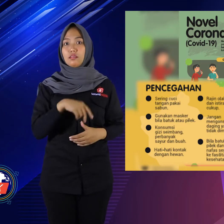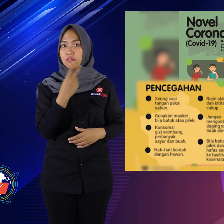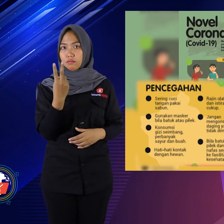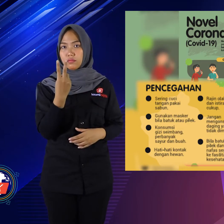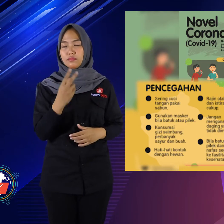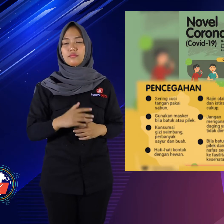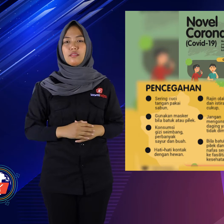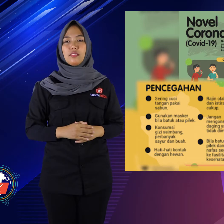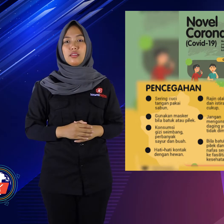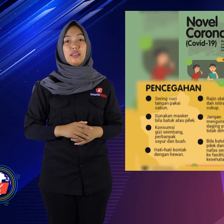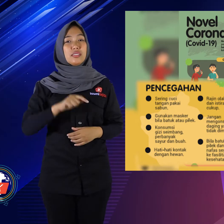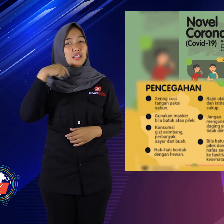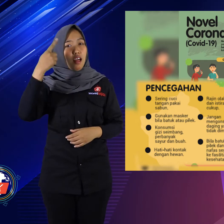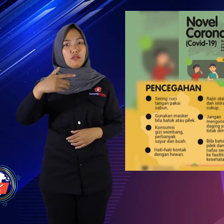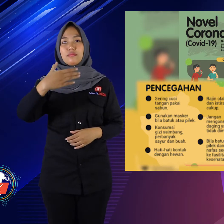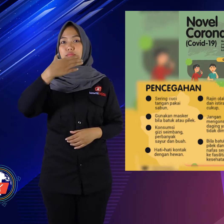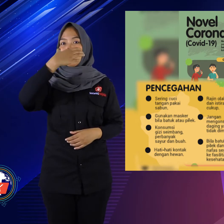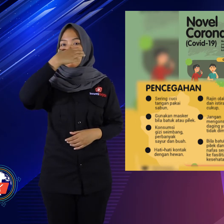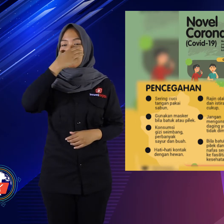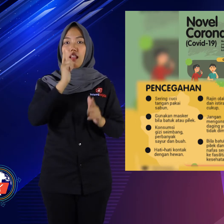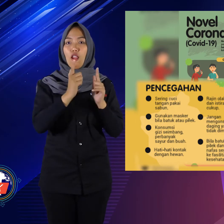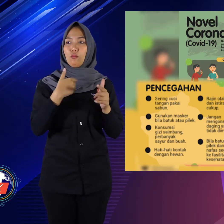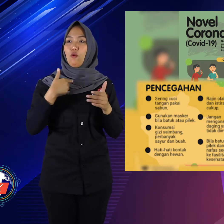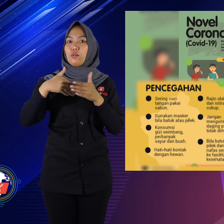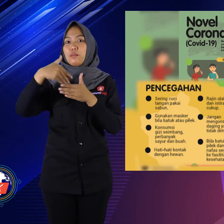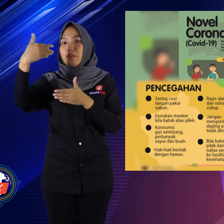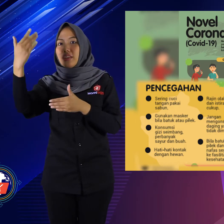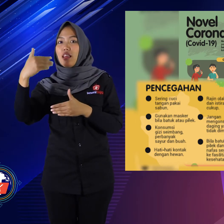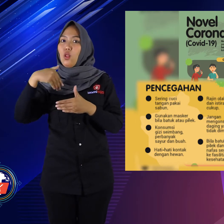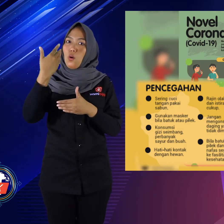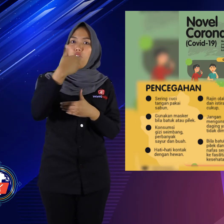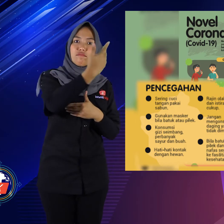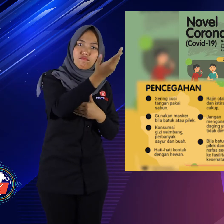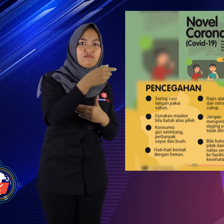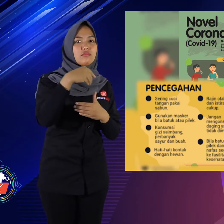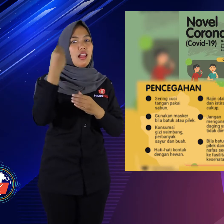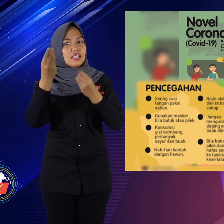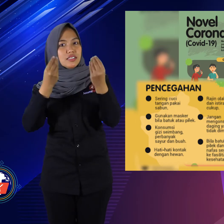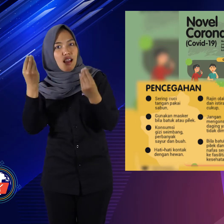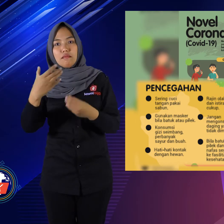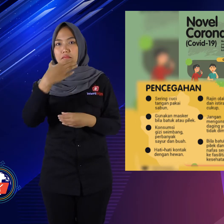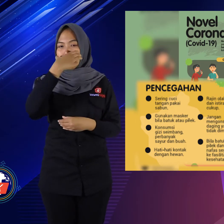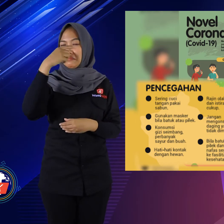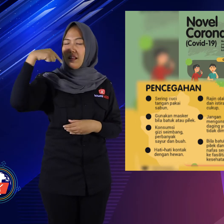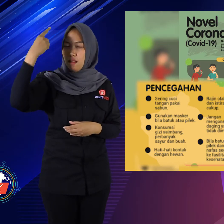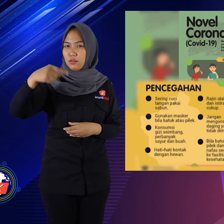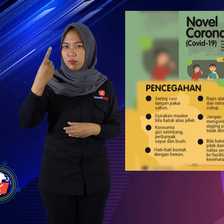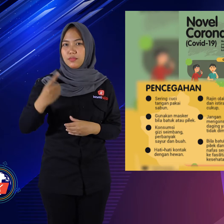Always use a medical mask when you want to travel